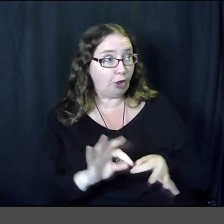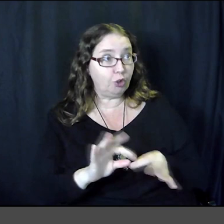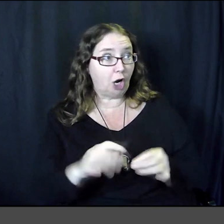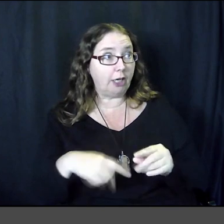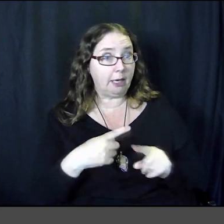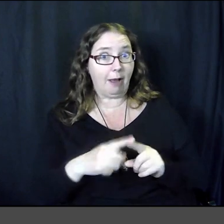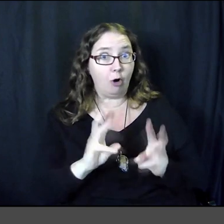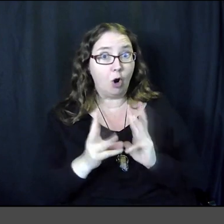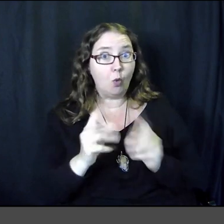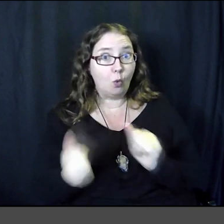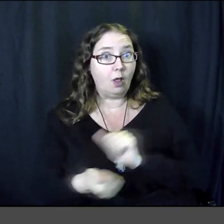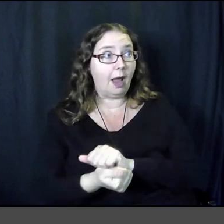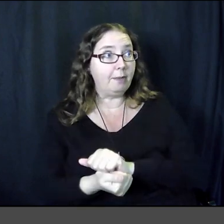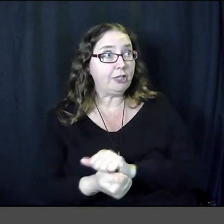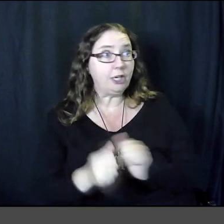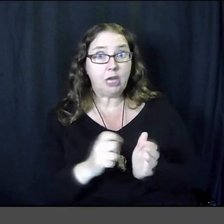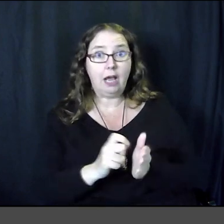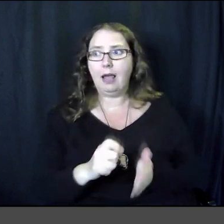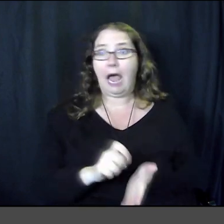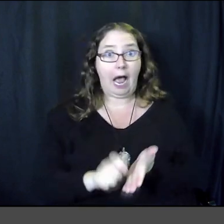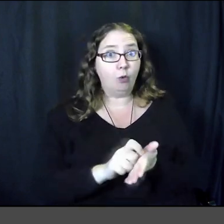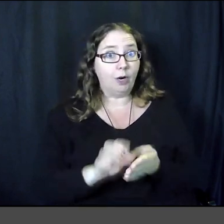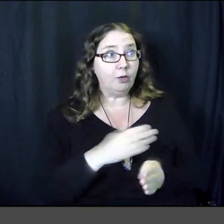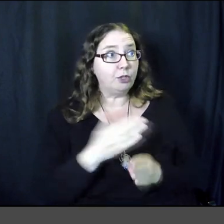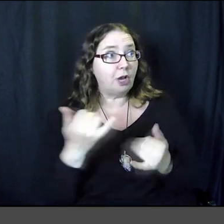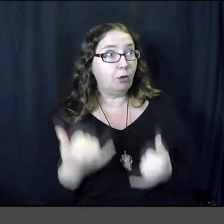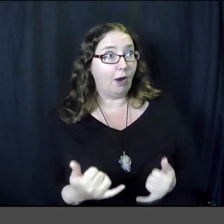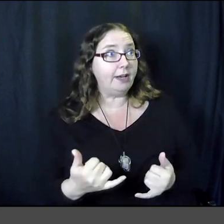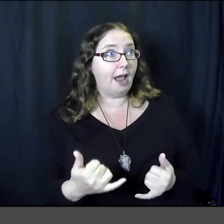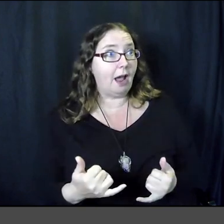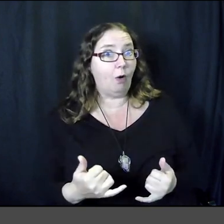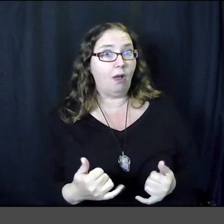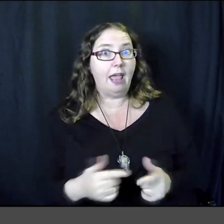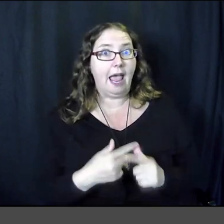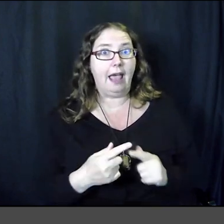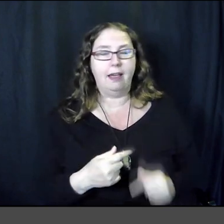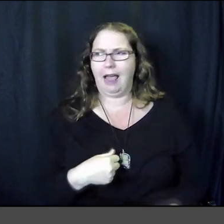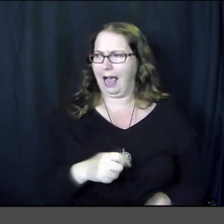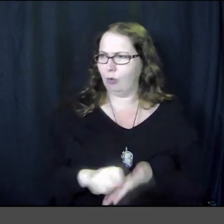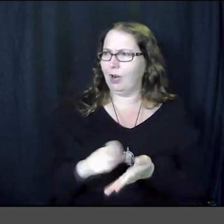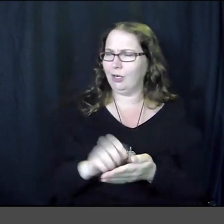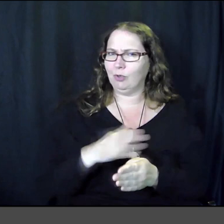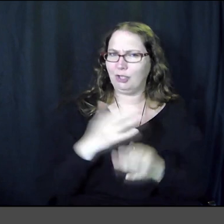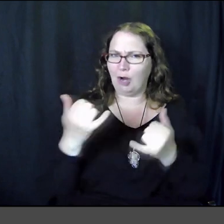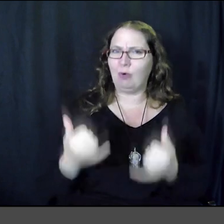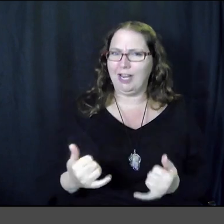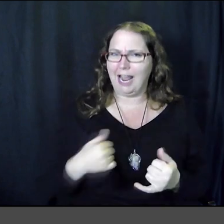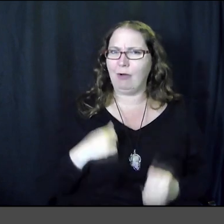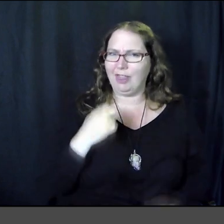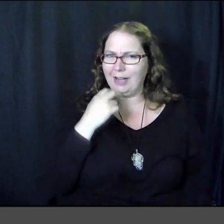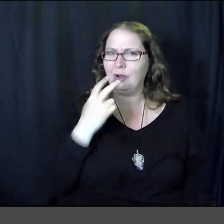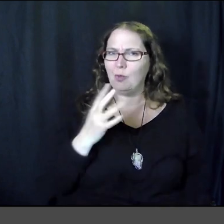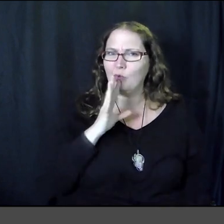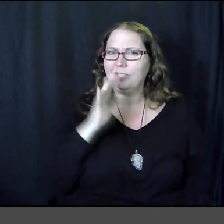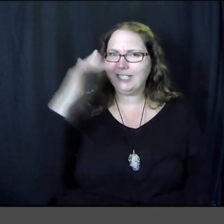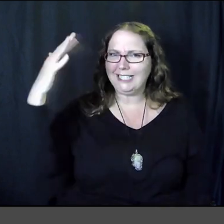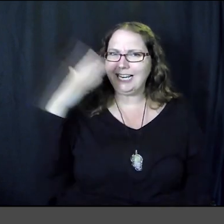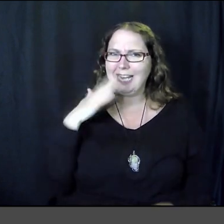RIGHT NOW, WHEN I WRITE YOU A SONG, AND THEN WE'LL SING IT. OKAY. ALL RIGHT, LET'S DO THAT. AND THEN THEY COME TO THE READ AND WE DO THAT LITTLE SONG